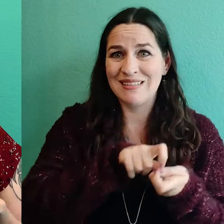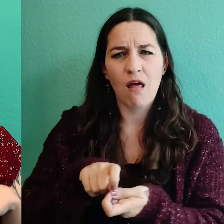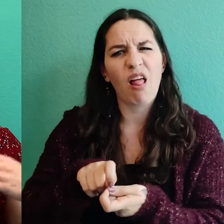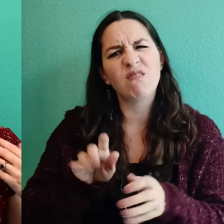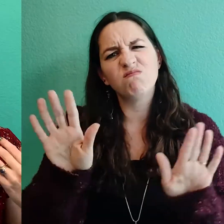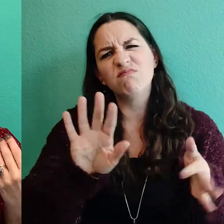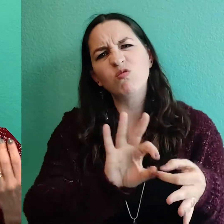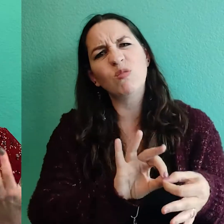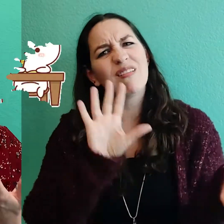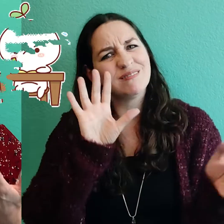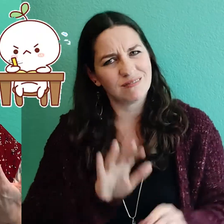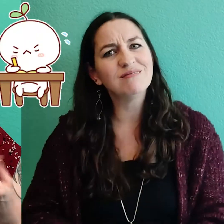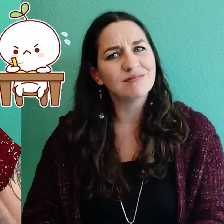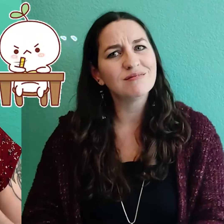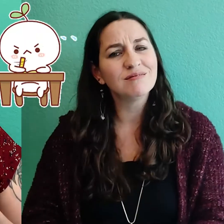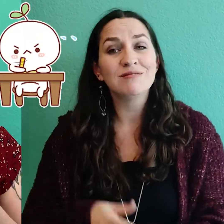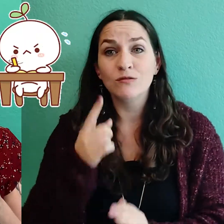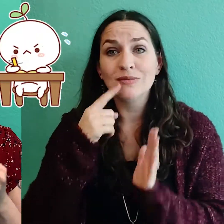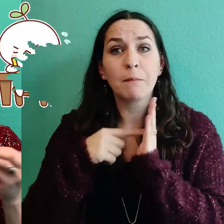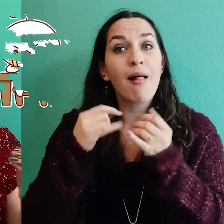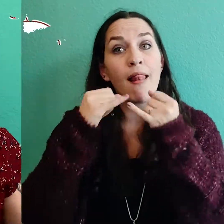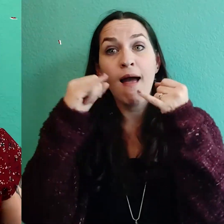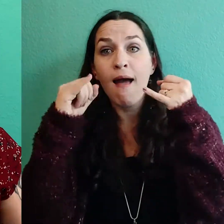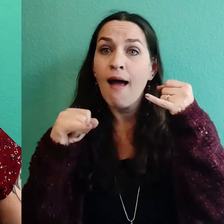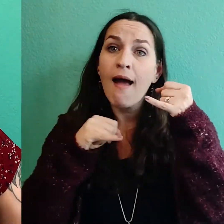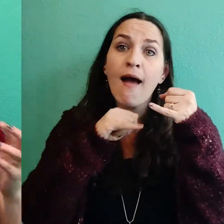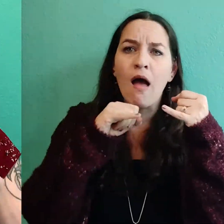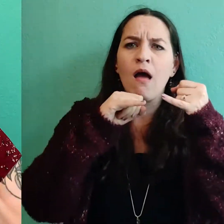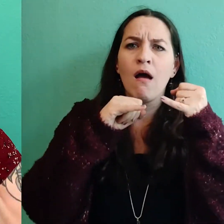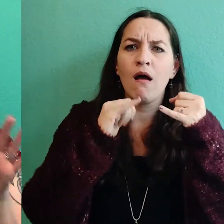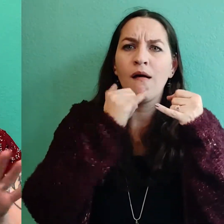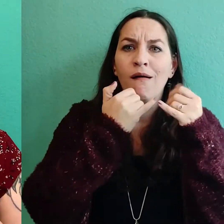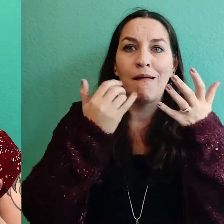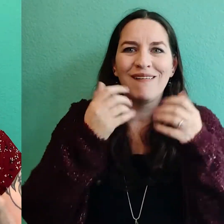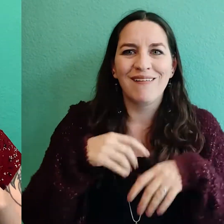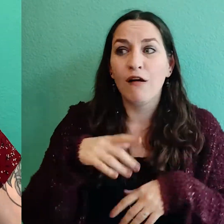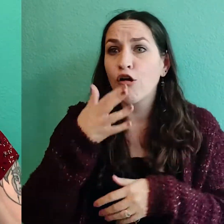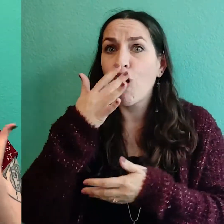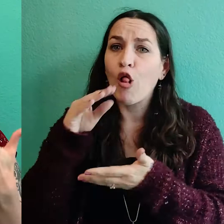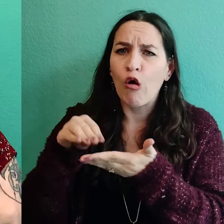When you're doing things like scribbling or working with line or working with color, doing those kinds